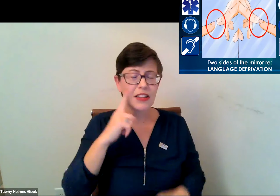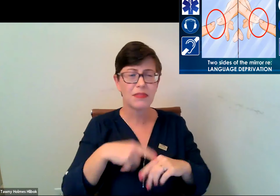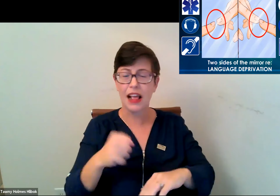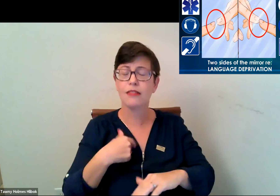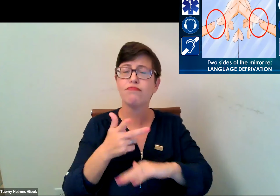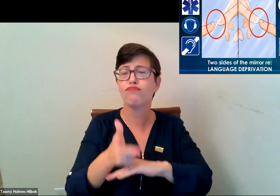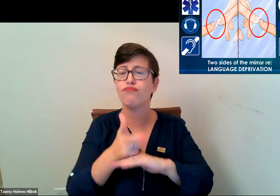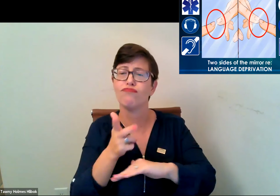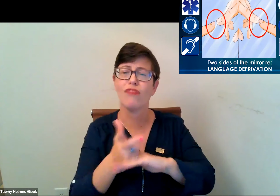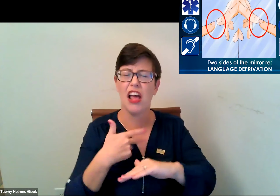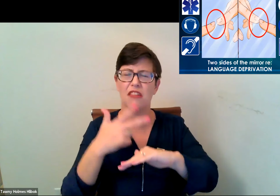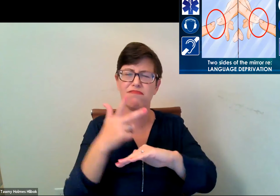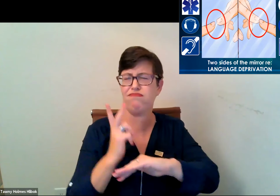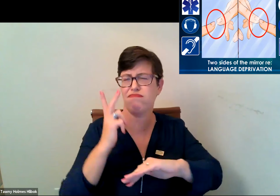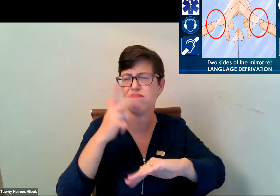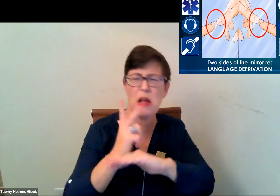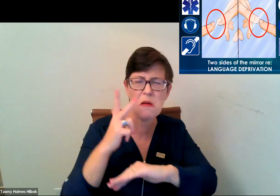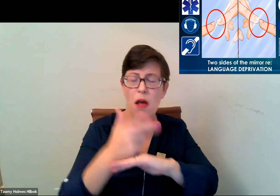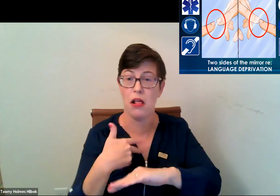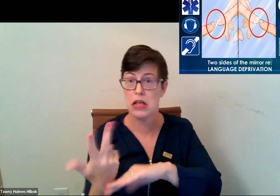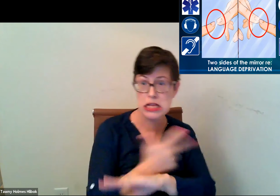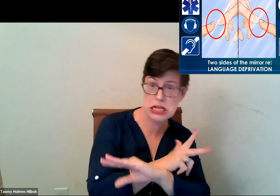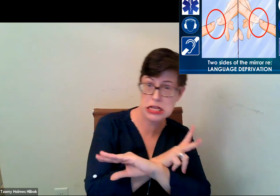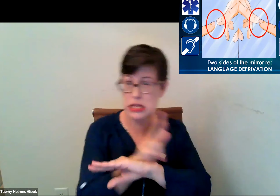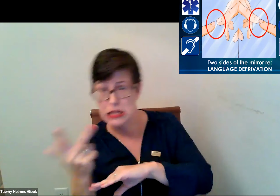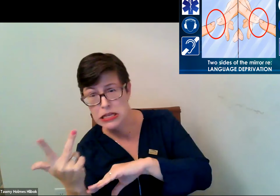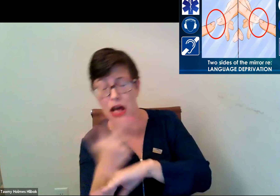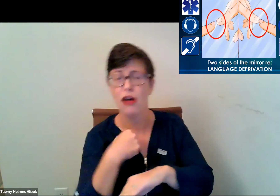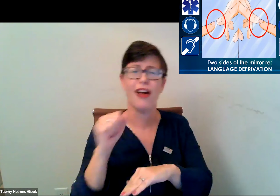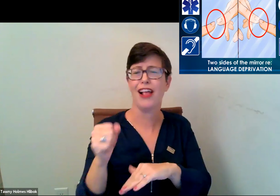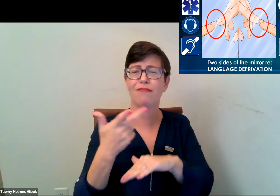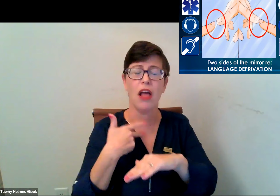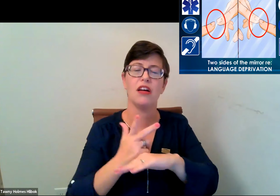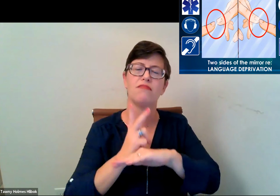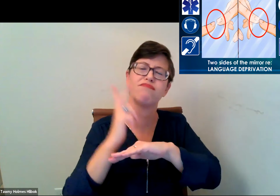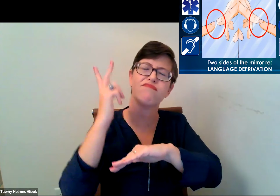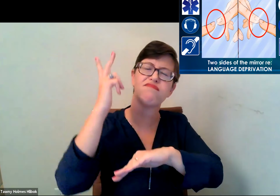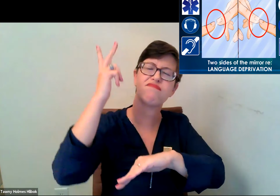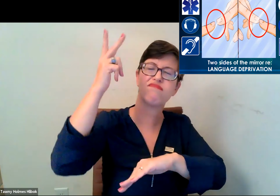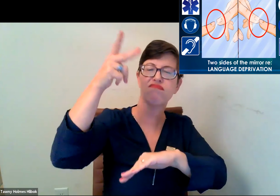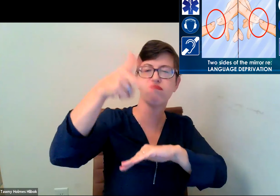that's the benefit and the community of sign language. And demonstrated here all of the different pieces of language in